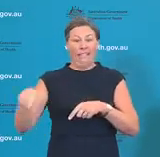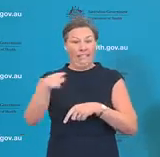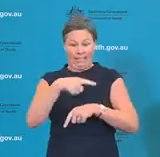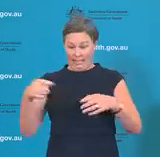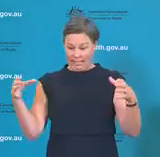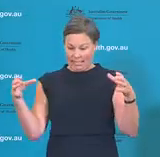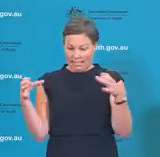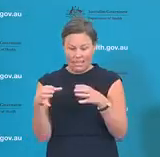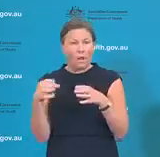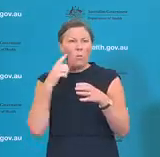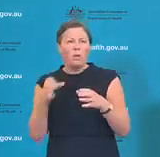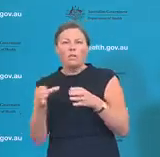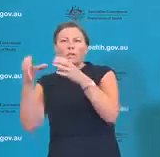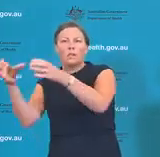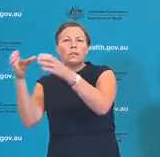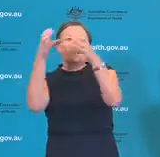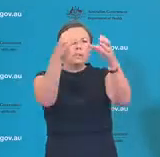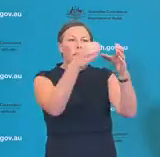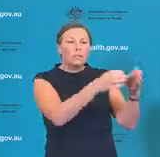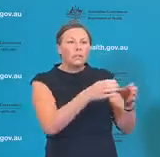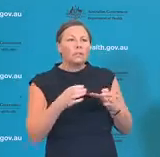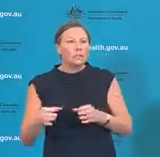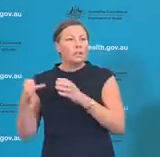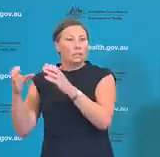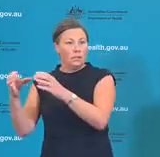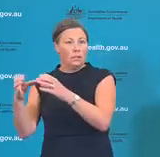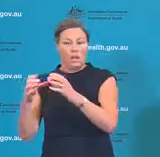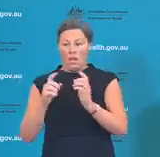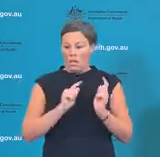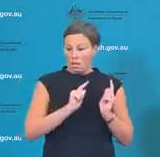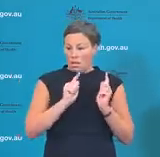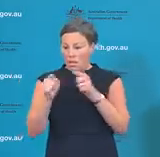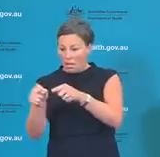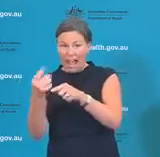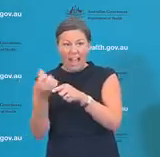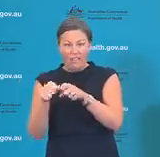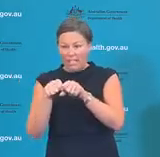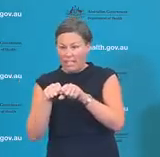have gone there to provide the service that can no longer be done